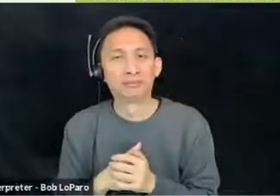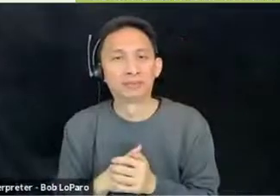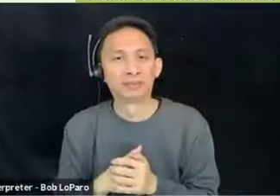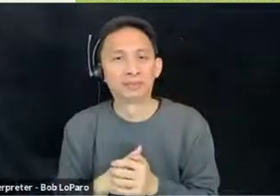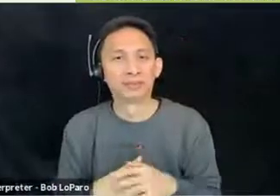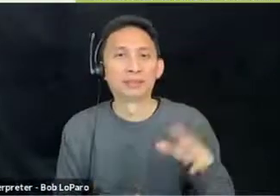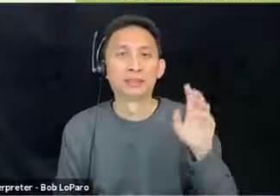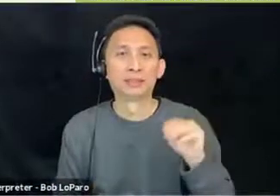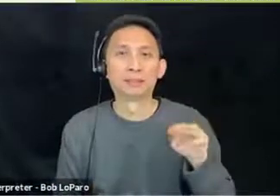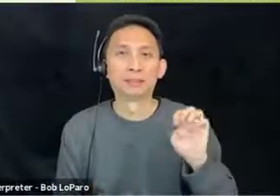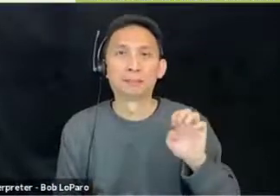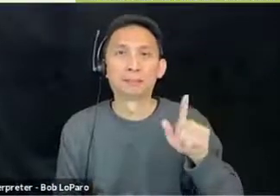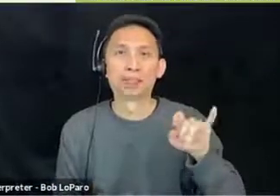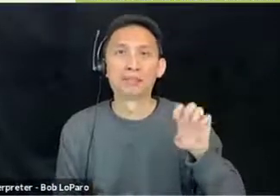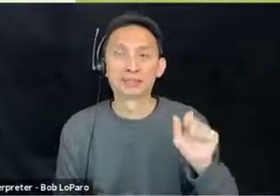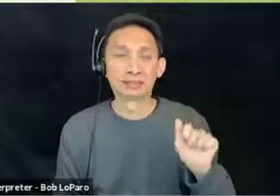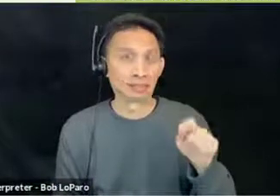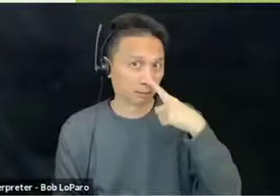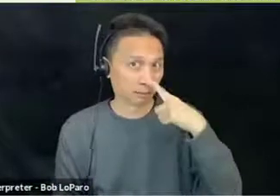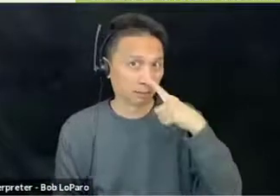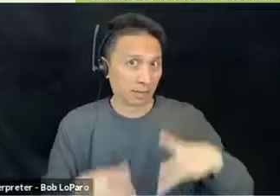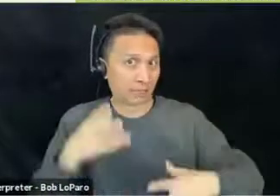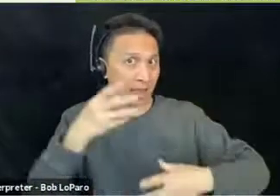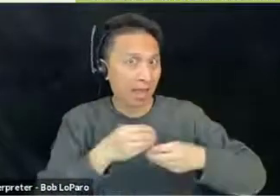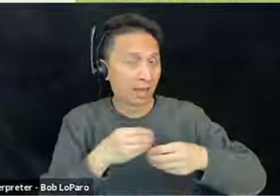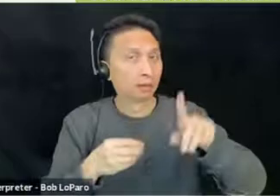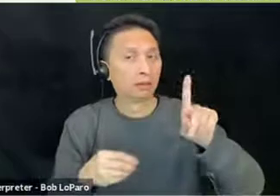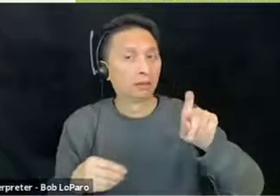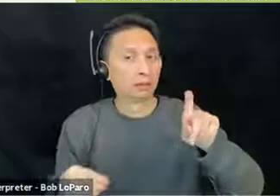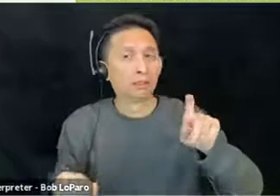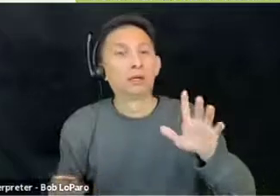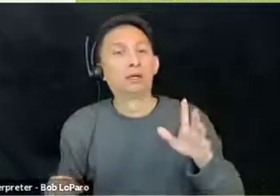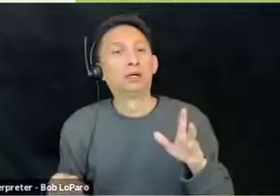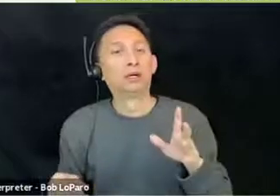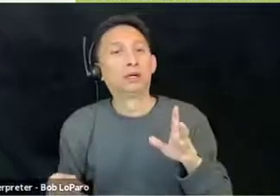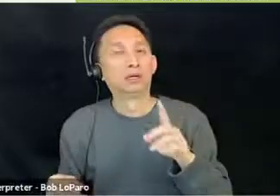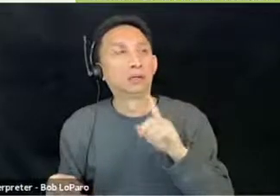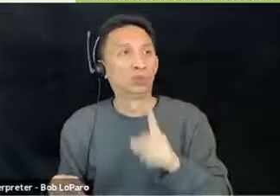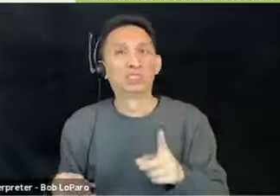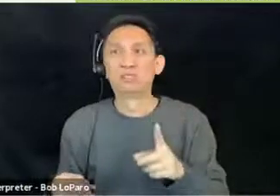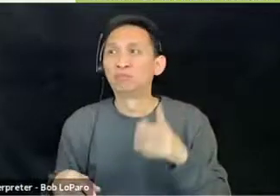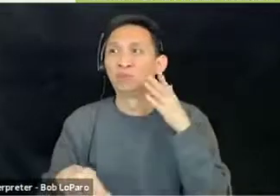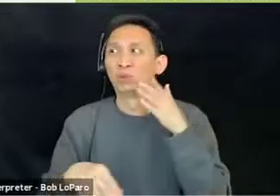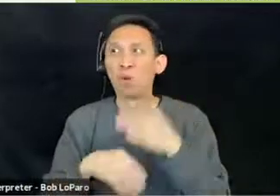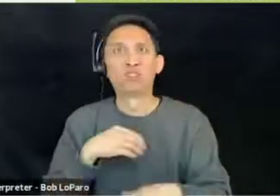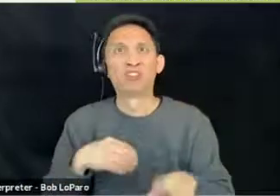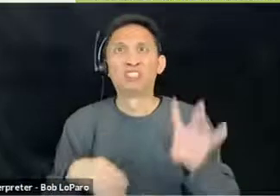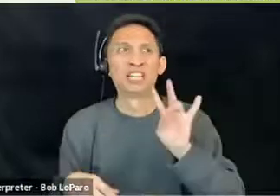If I can jump in Katie. - [Katie] Sure. I was going to mention that there are over 7,000